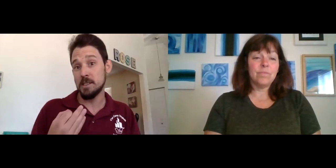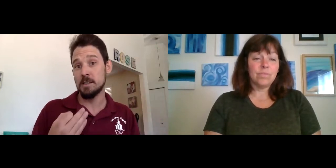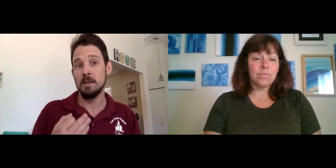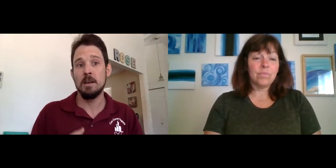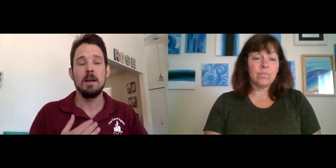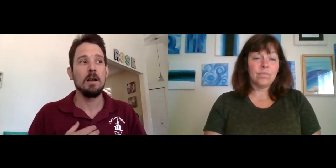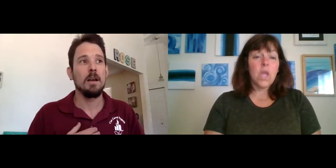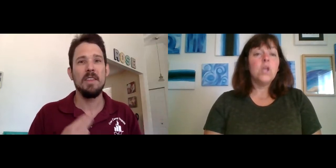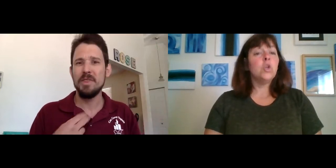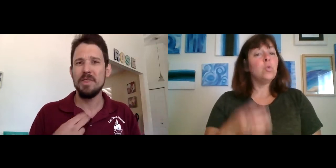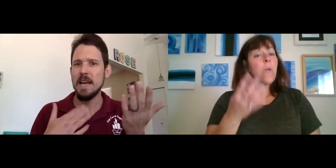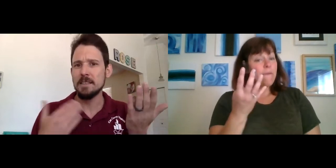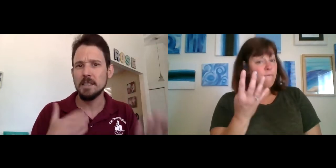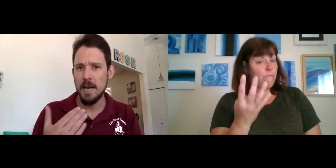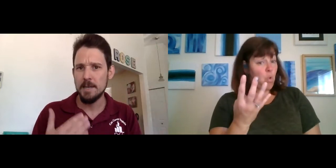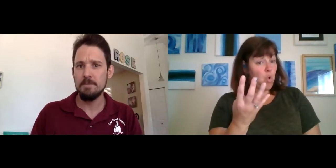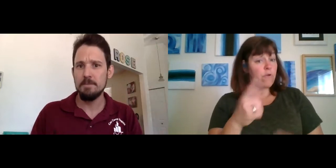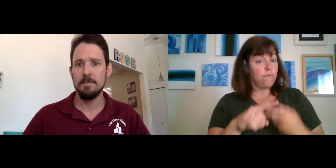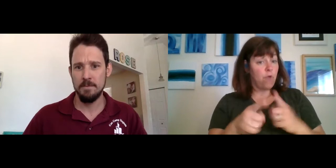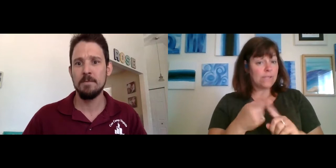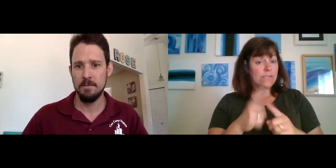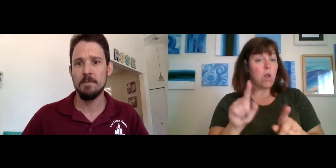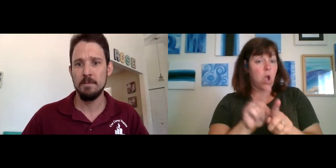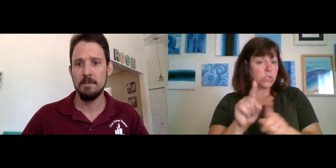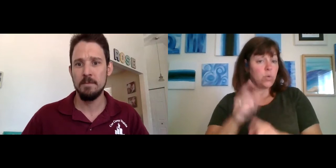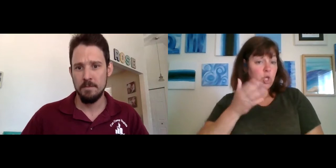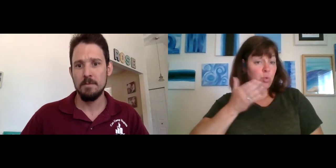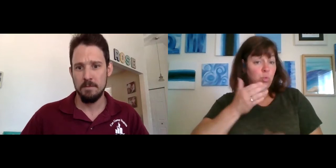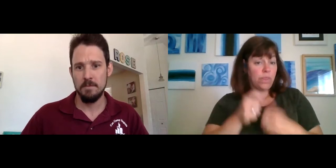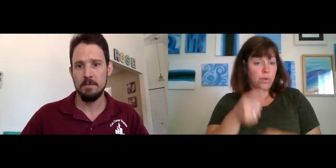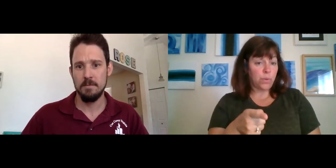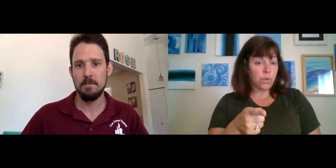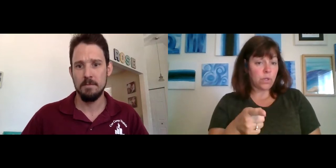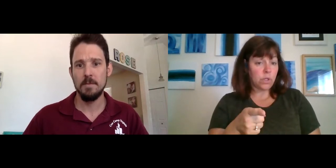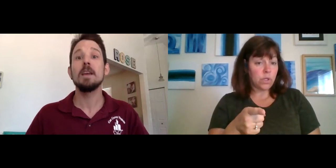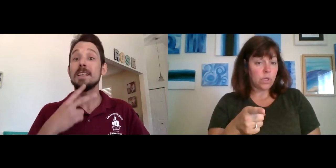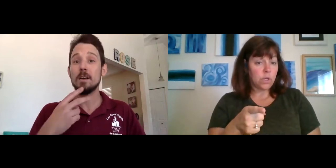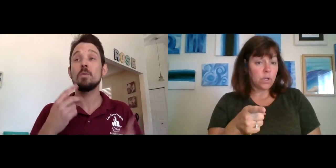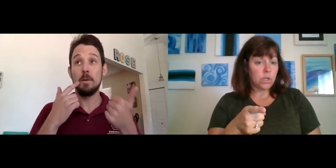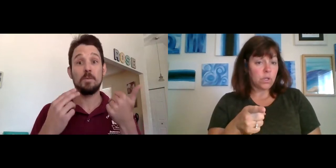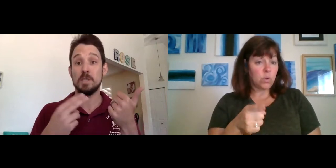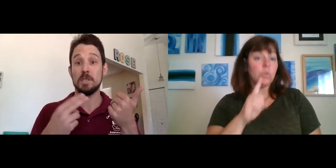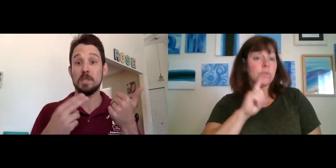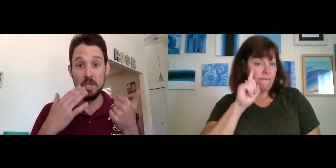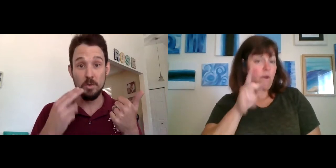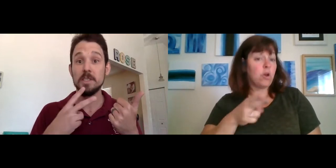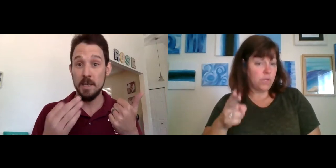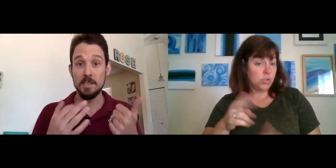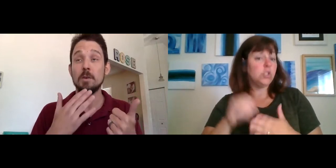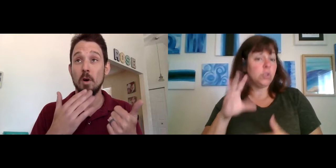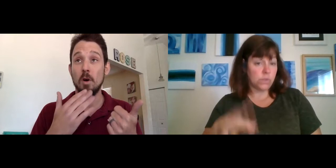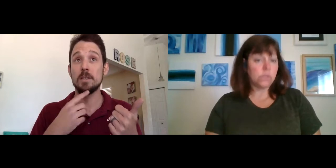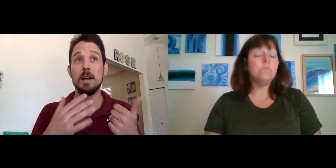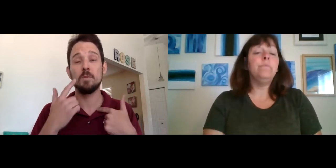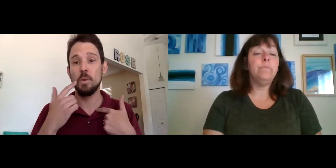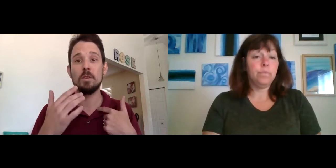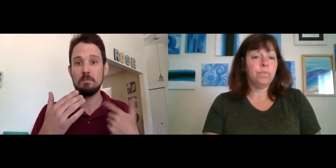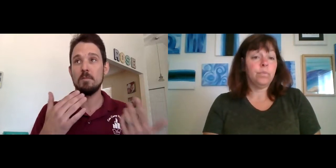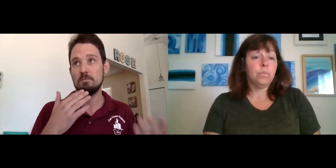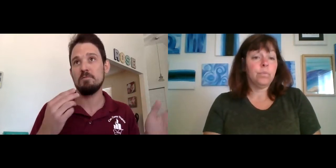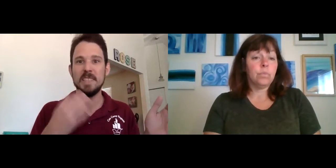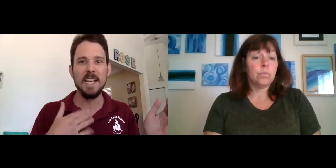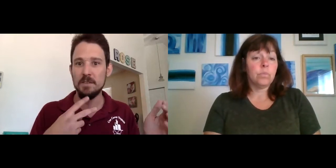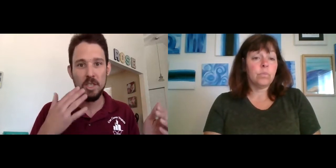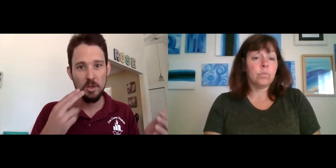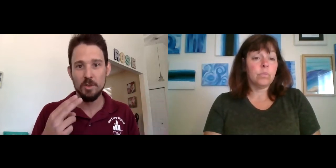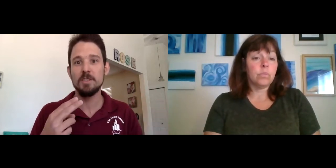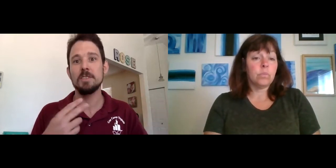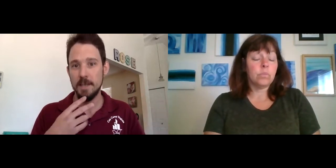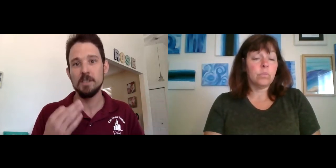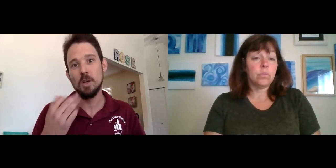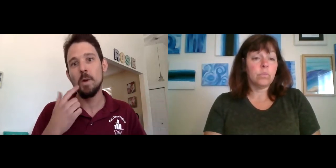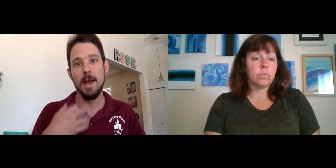Karen: You had four friends that also cued with you? Yes, all deaf native cuers so